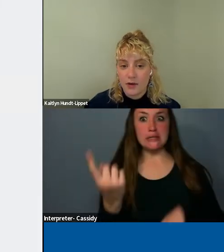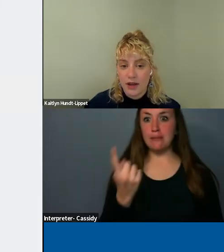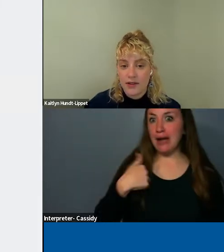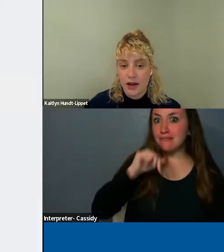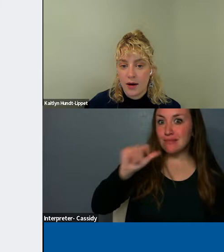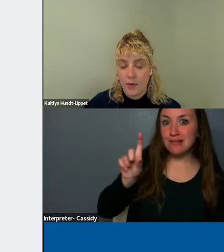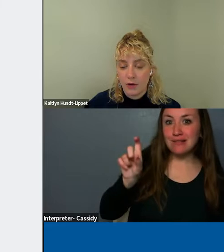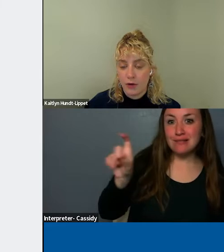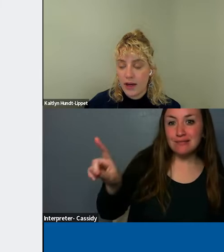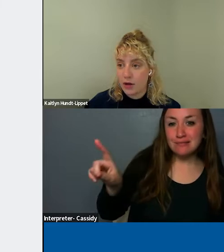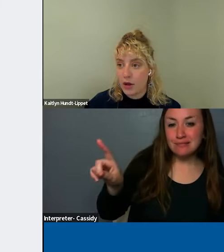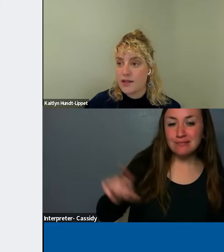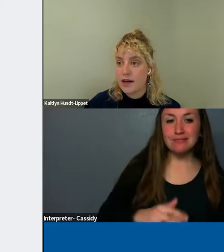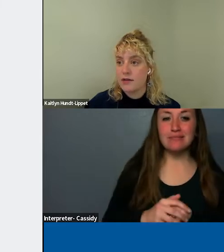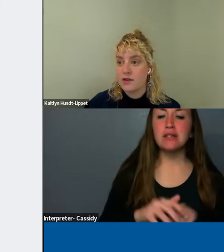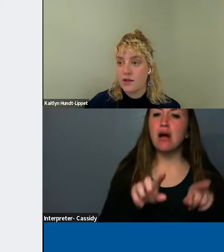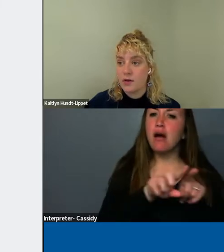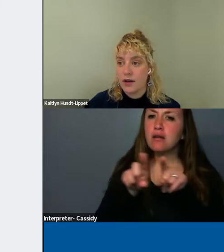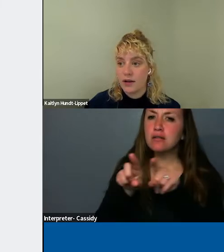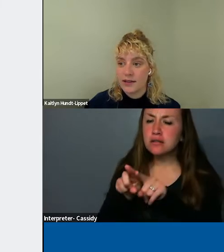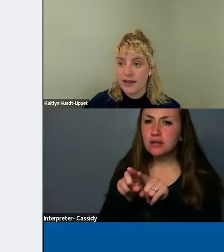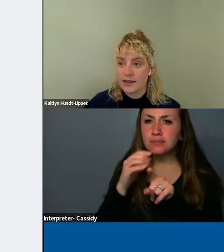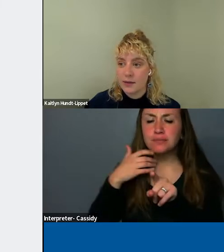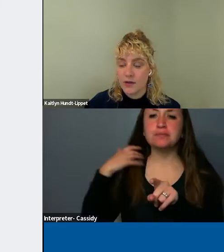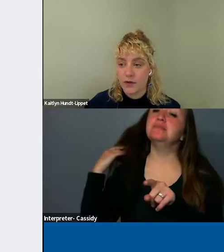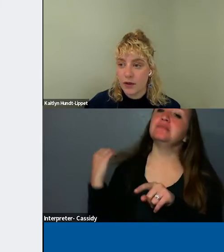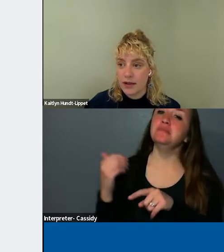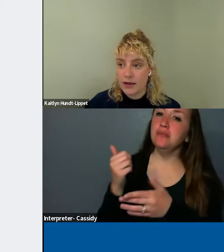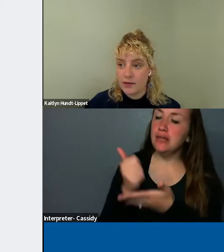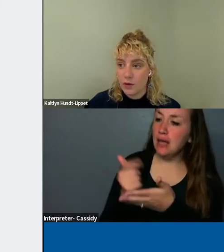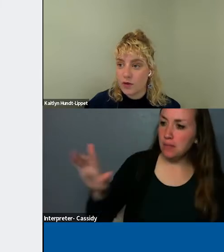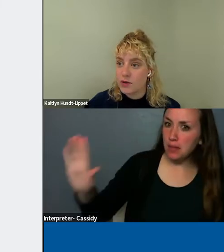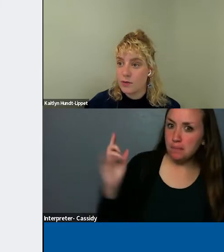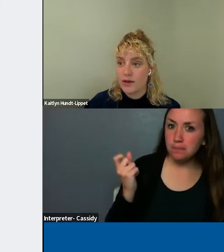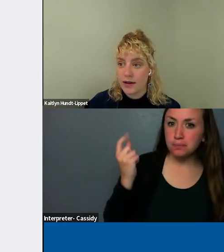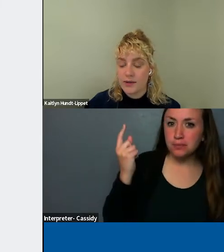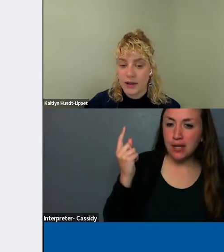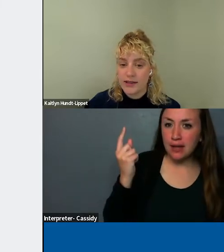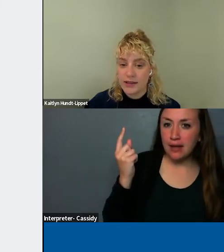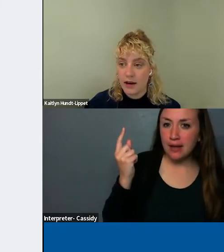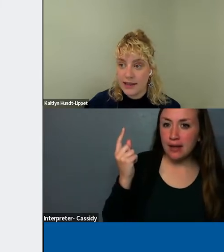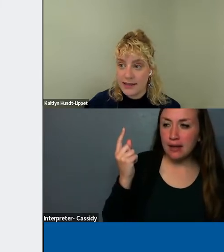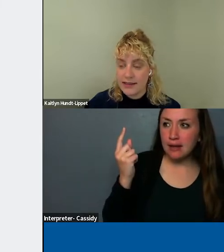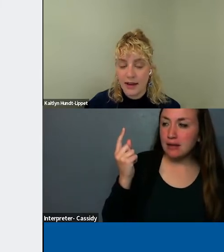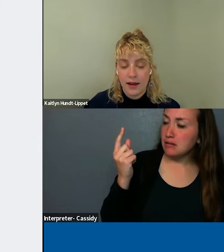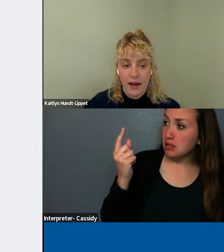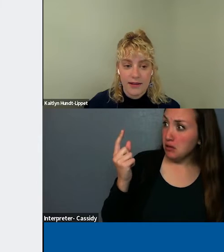It also gives a great closeout to understand that someone's fully told you what their experience is